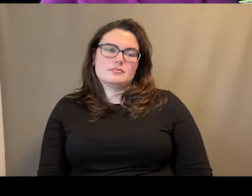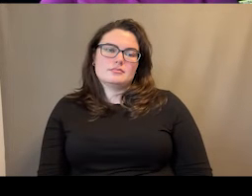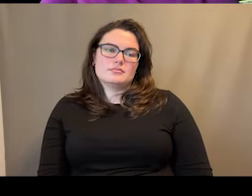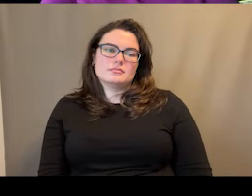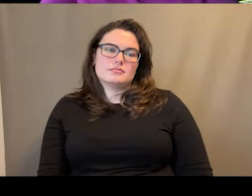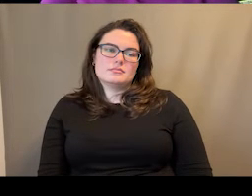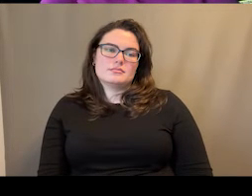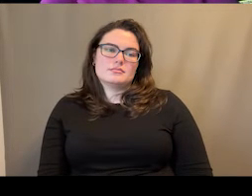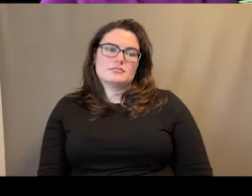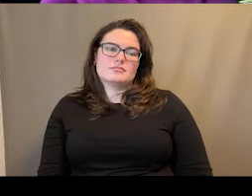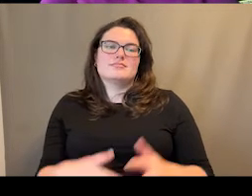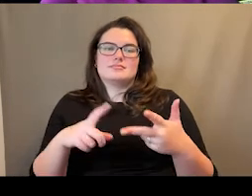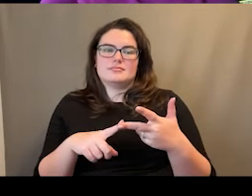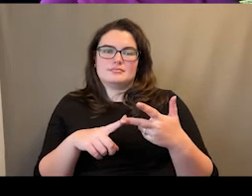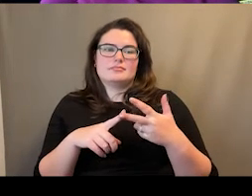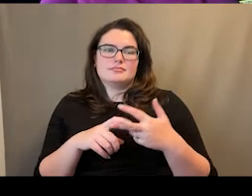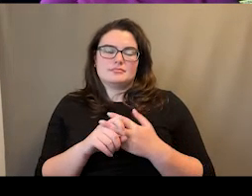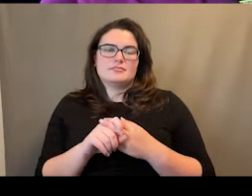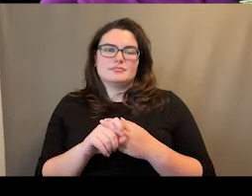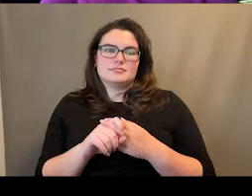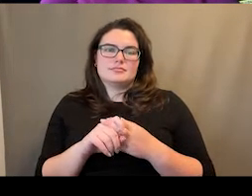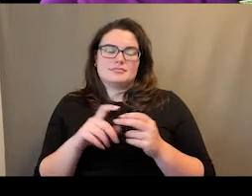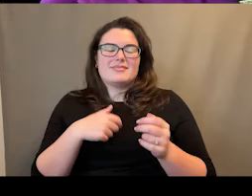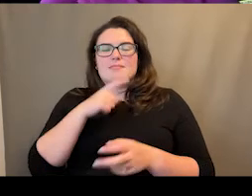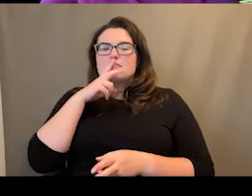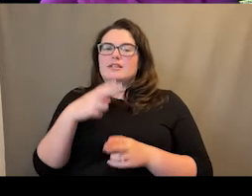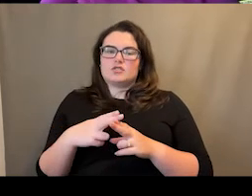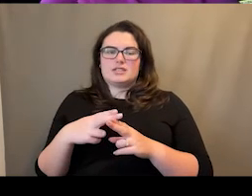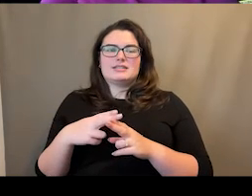One of the things that you can do, and I mentioned this earlier,